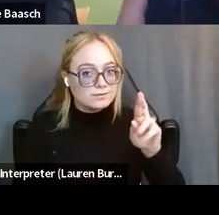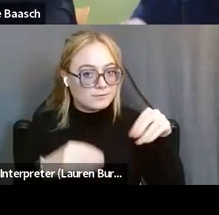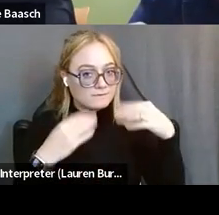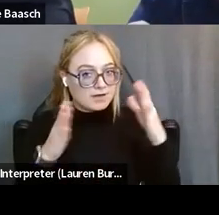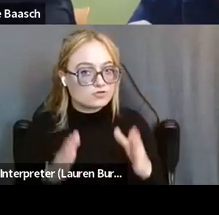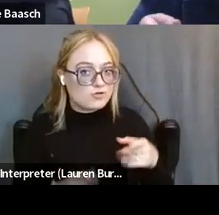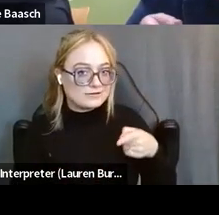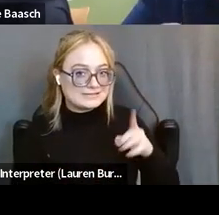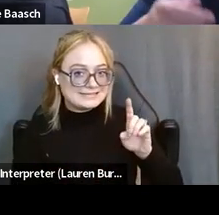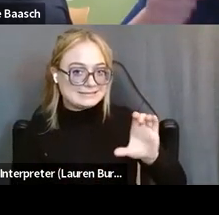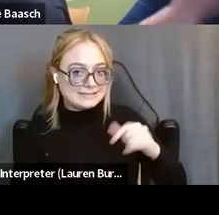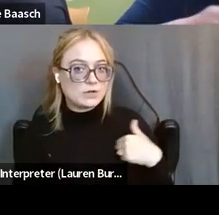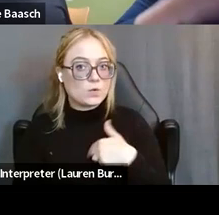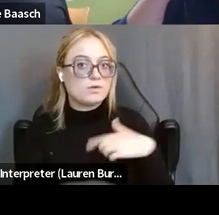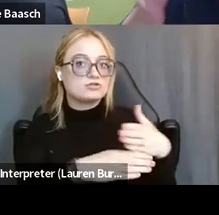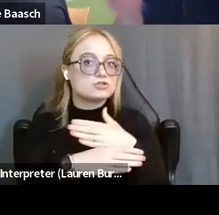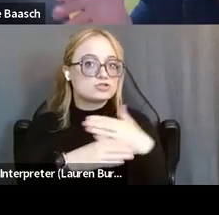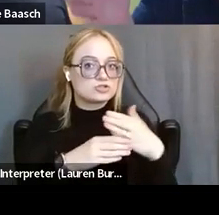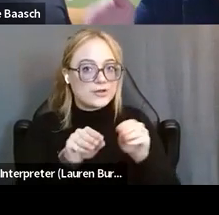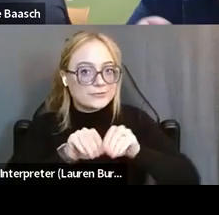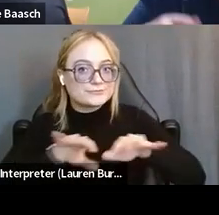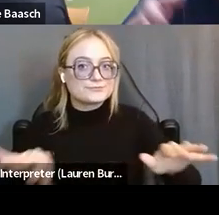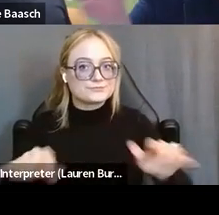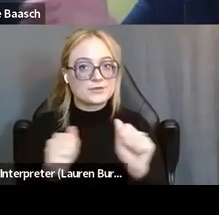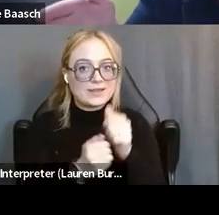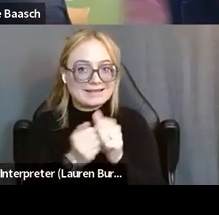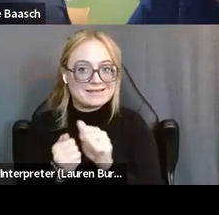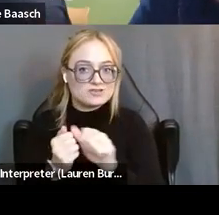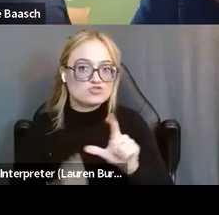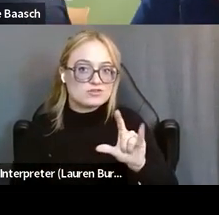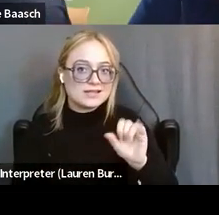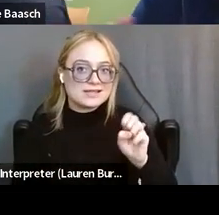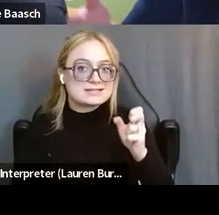that we share with each SOAR liaison at our local offices and with Ms. Forde,